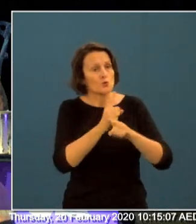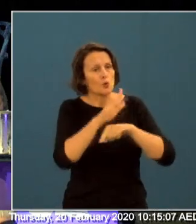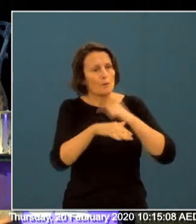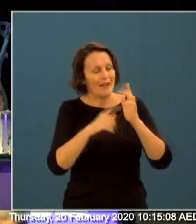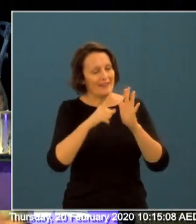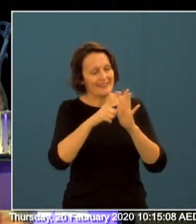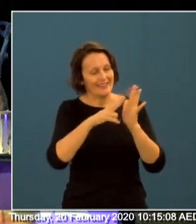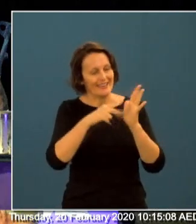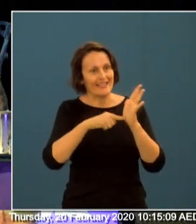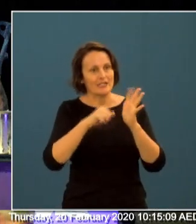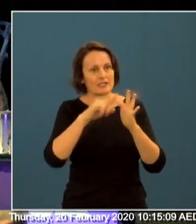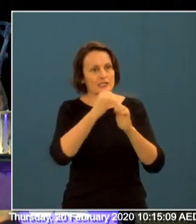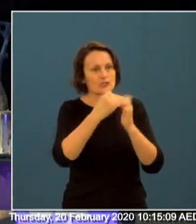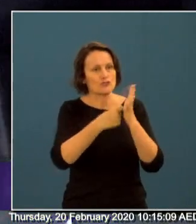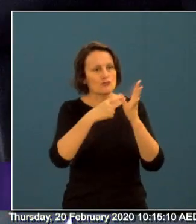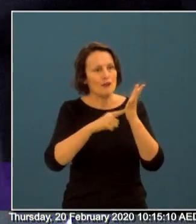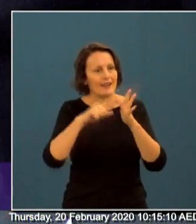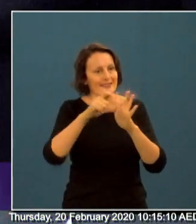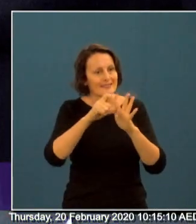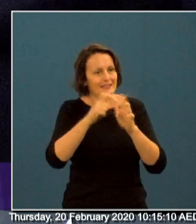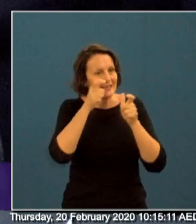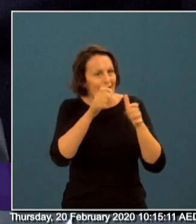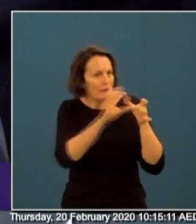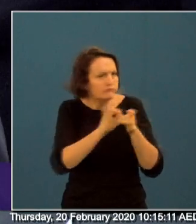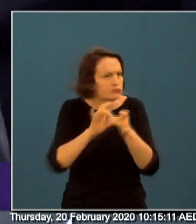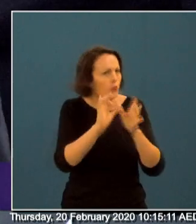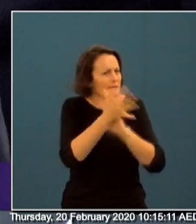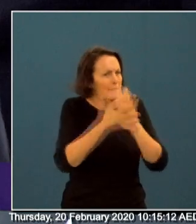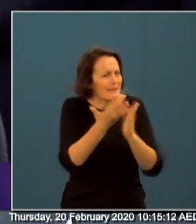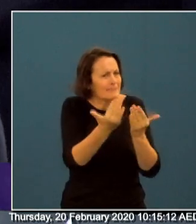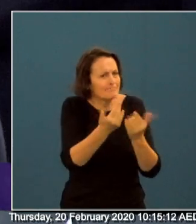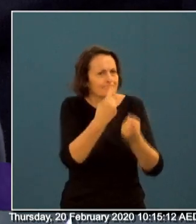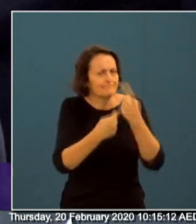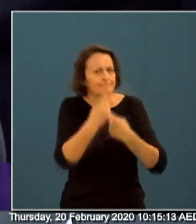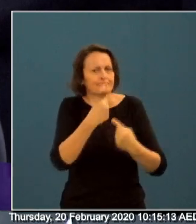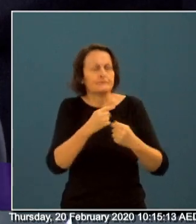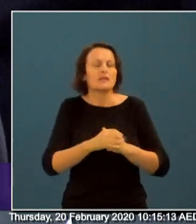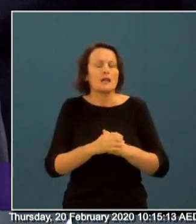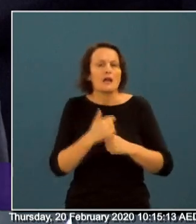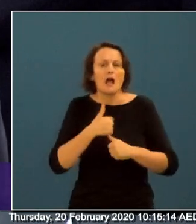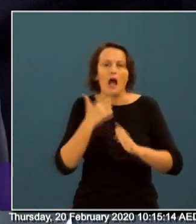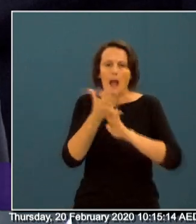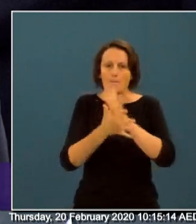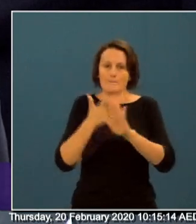by "integrated care"? By that, I mean care that's spread from the hospital